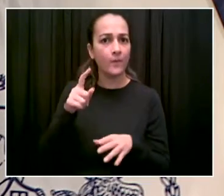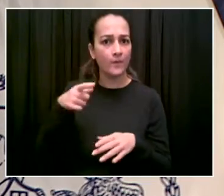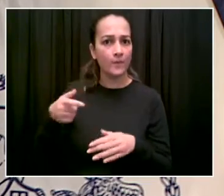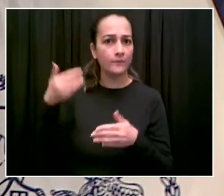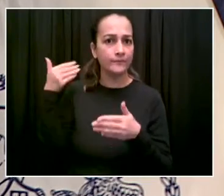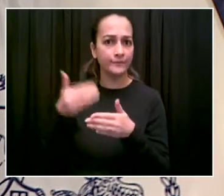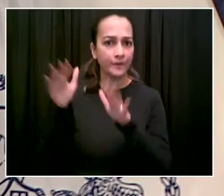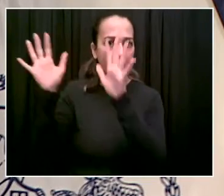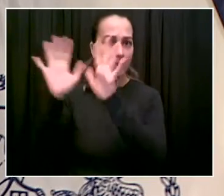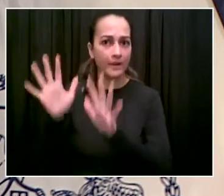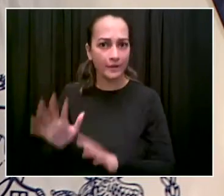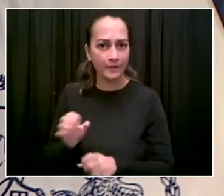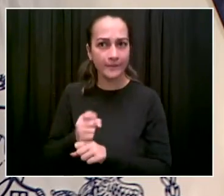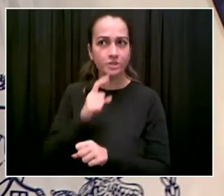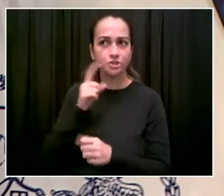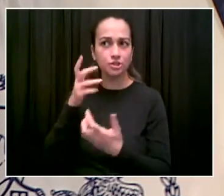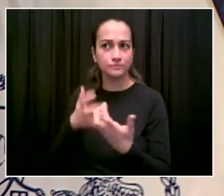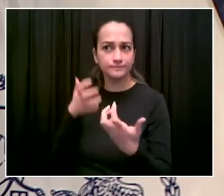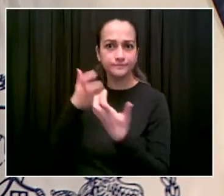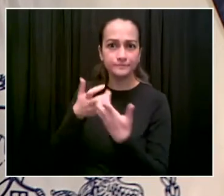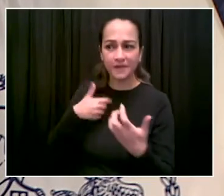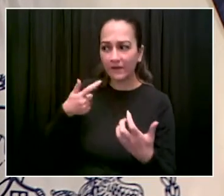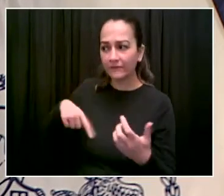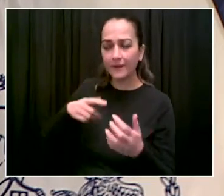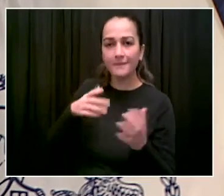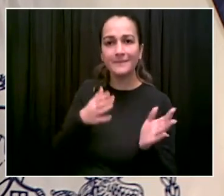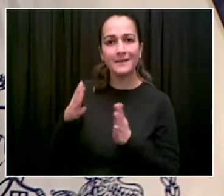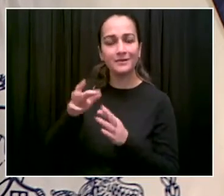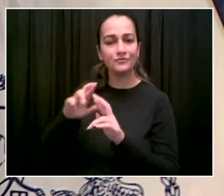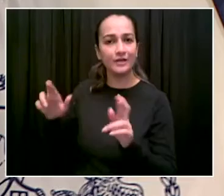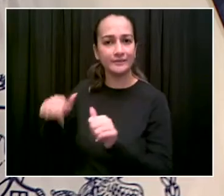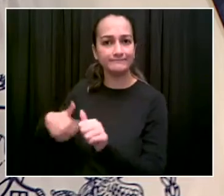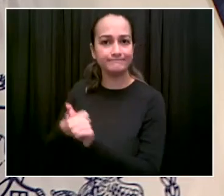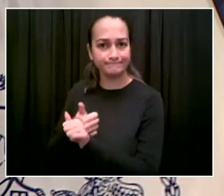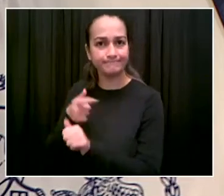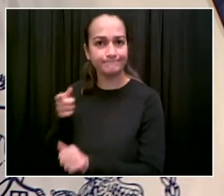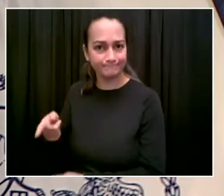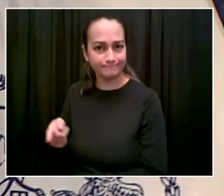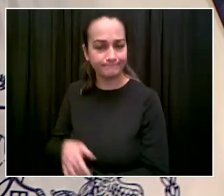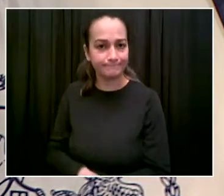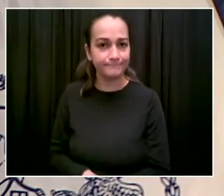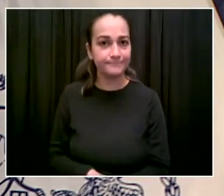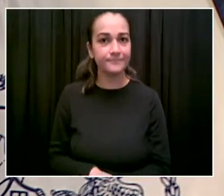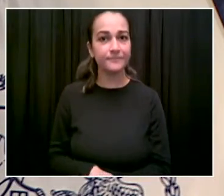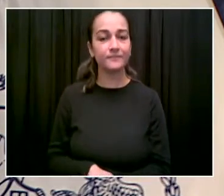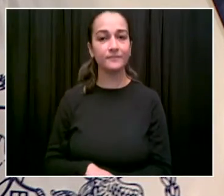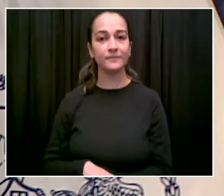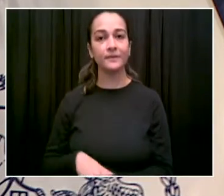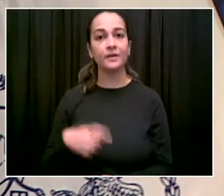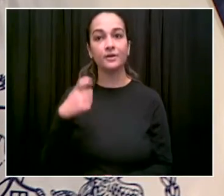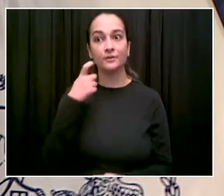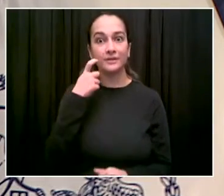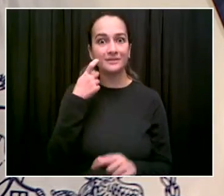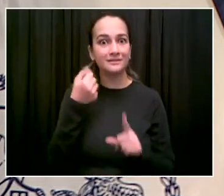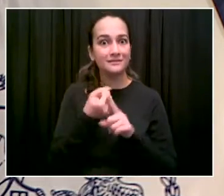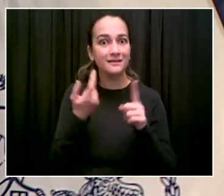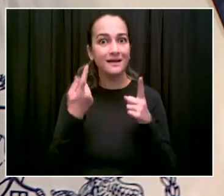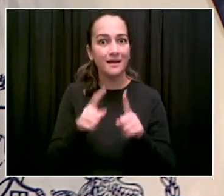RESPONDING TO EVENTS. THE FIRST REONSPDE RS HAVE DONE A GREAT JOB. WE ARE NOW FEELING